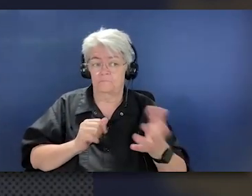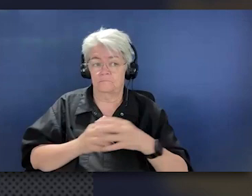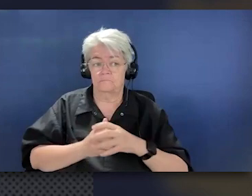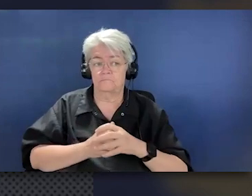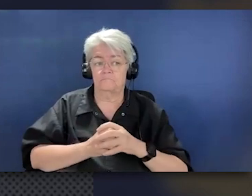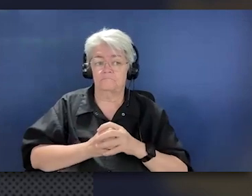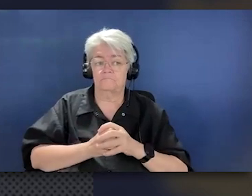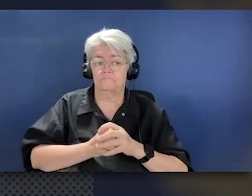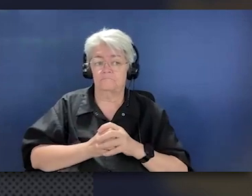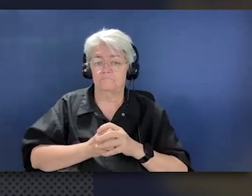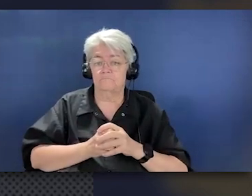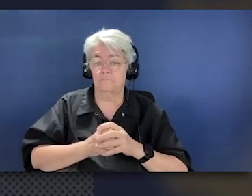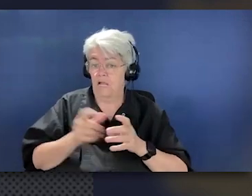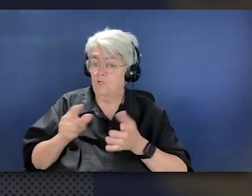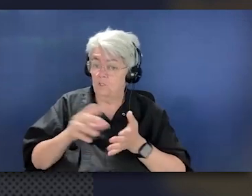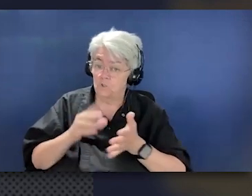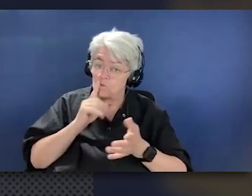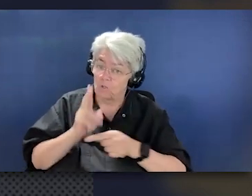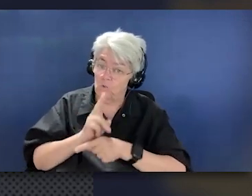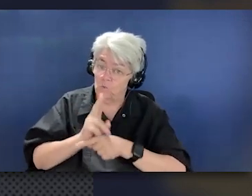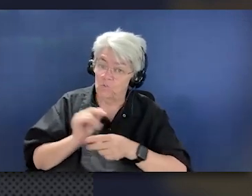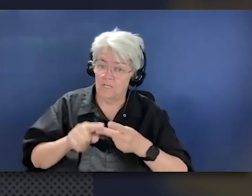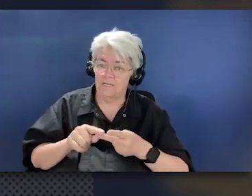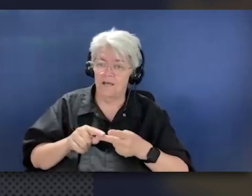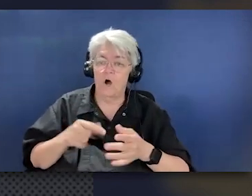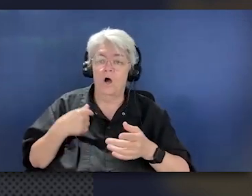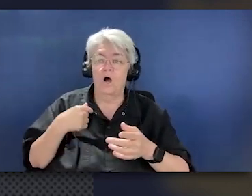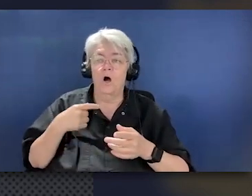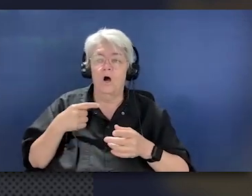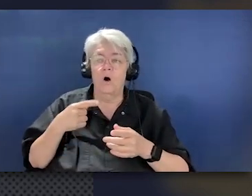will use it. They may not use it for the things we think they’re going to use it for, but they will